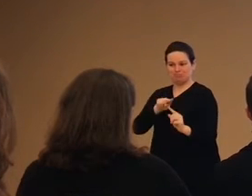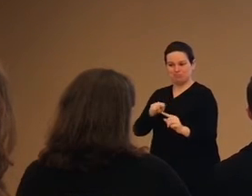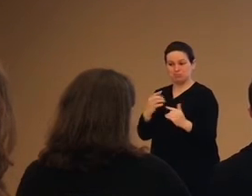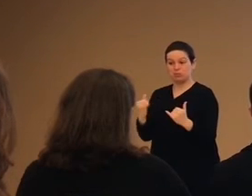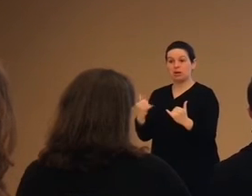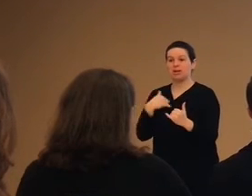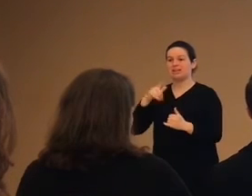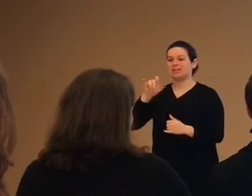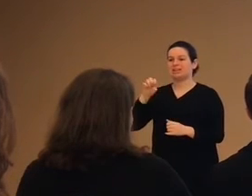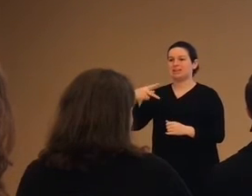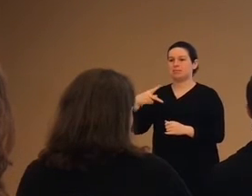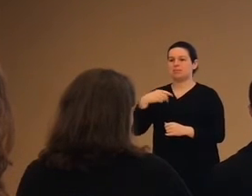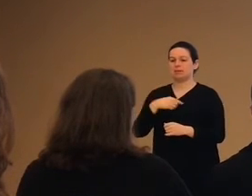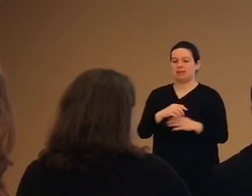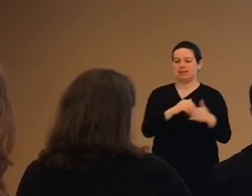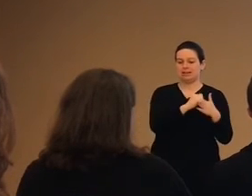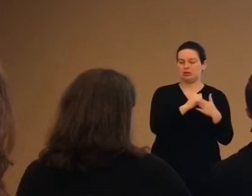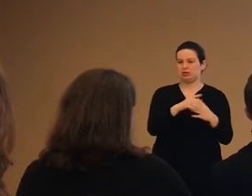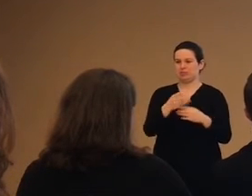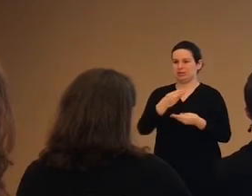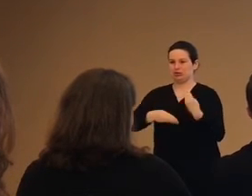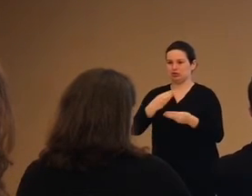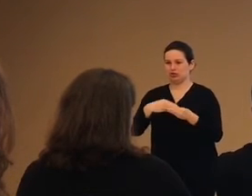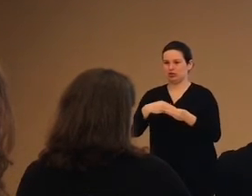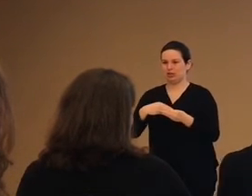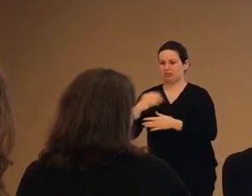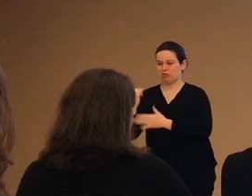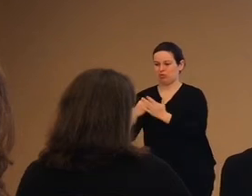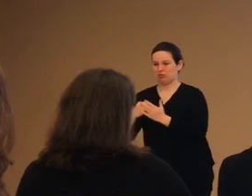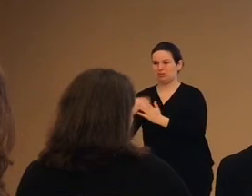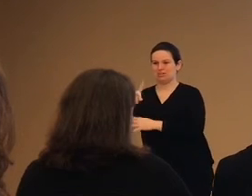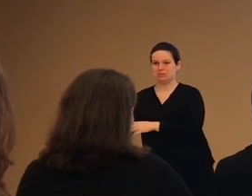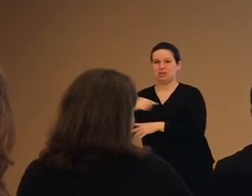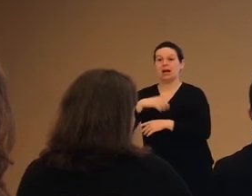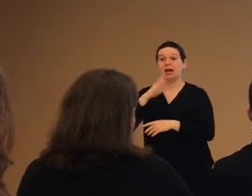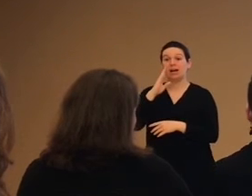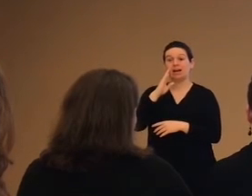It's leadership exchange that arts and disabilities. It's led by the Kennedy Center in DC